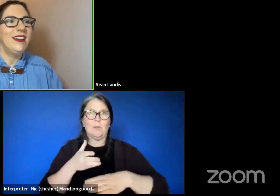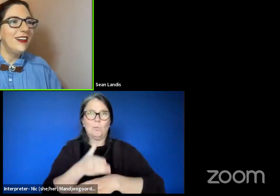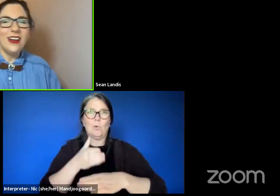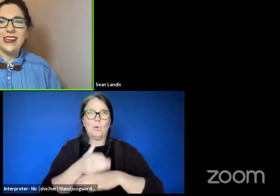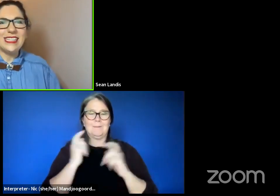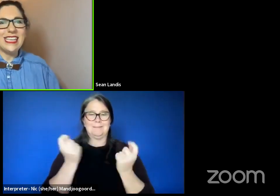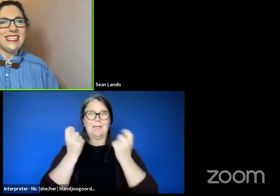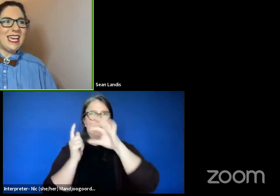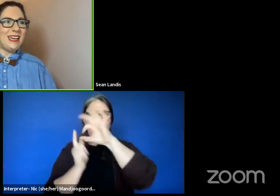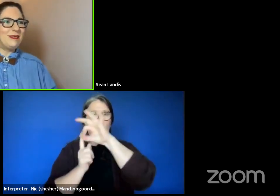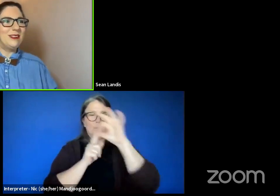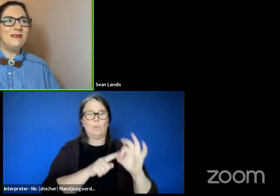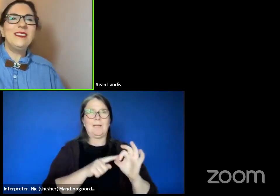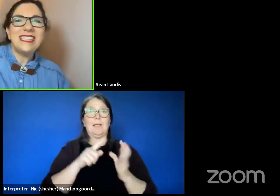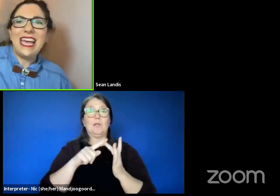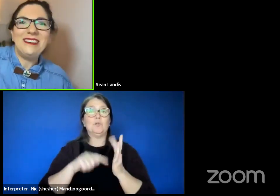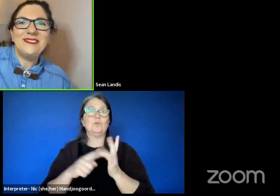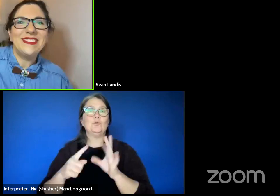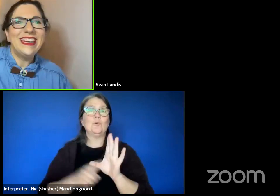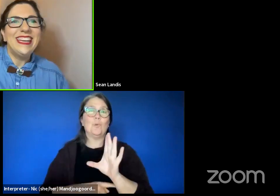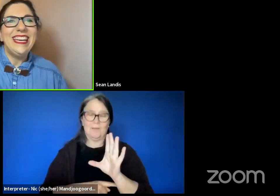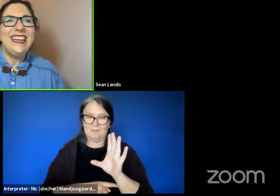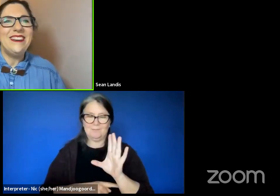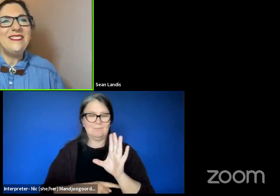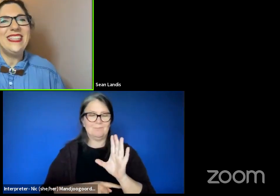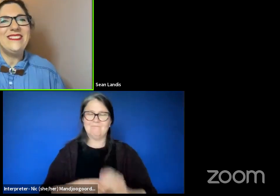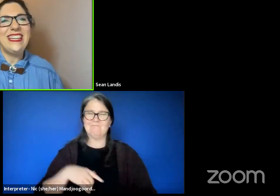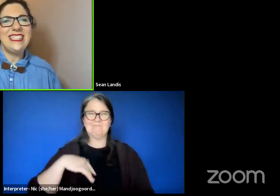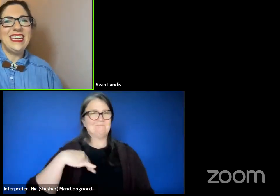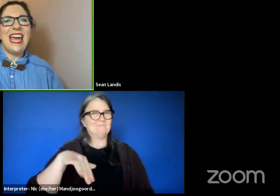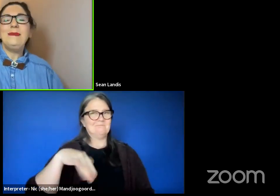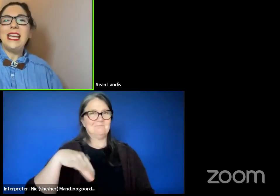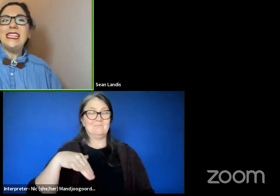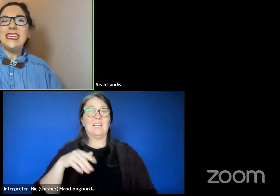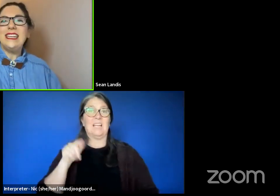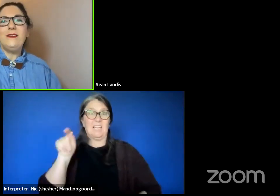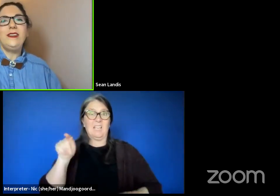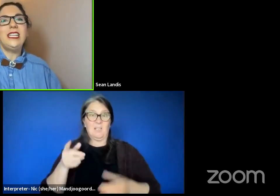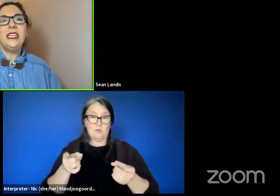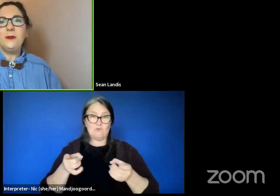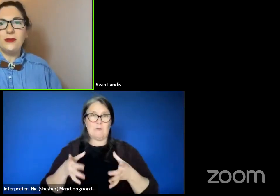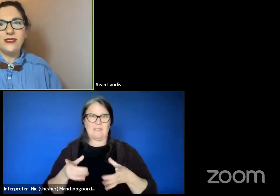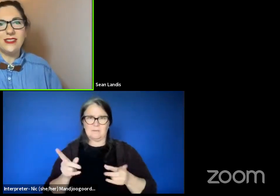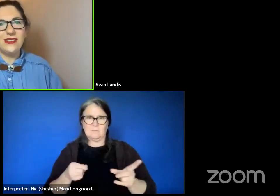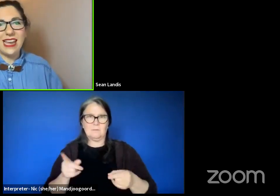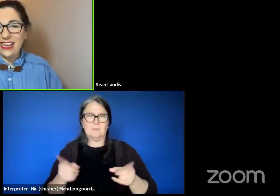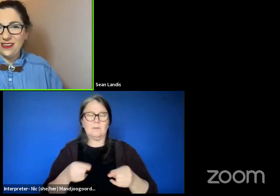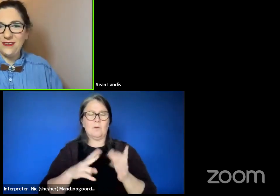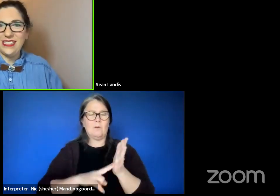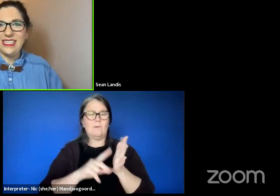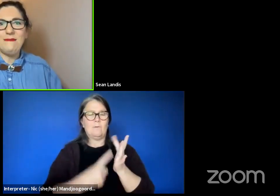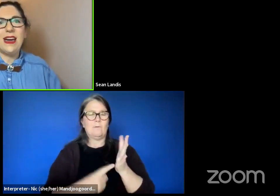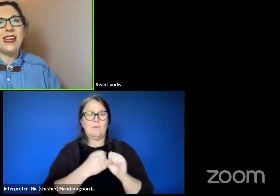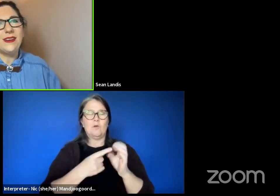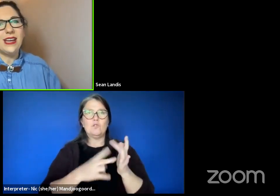work. that celebrates queer joy that celebrates queer joy, Honestly same Shawn, same Honestly, same Shawn, same you Shawn, same you notably directed an adaptation of